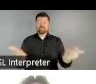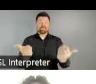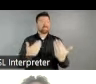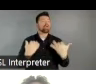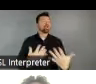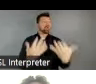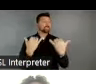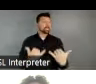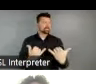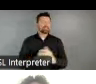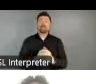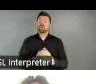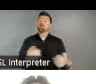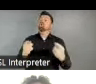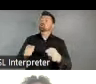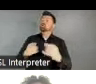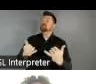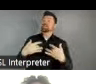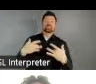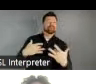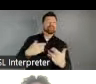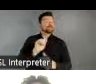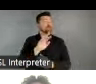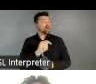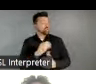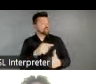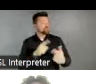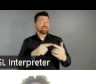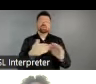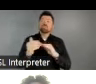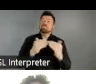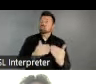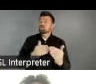During this period of time, the arts sector and the communities we serve have faced significant